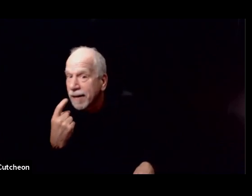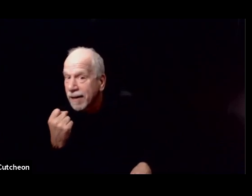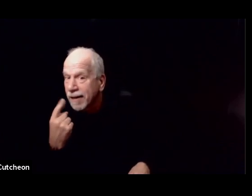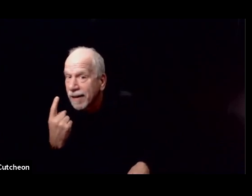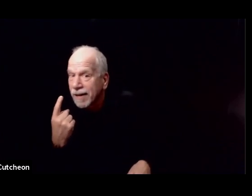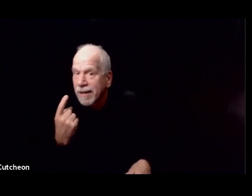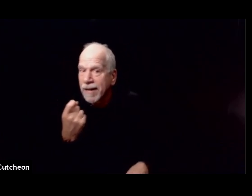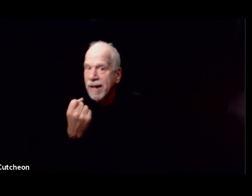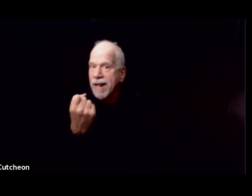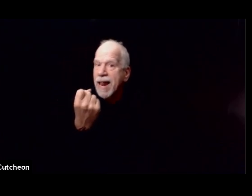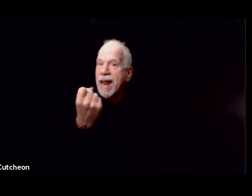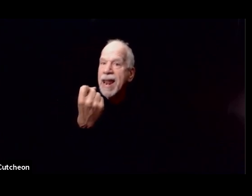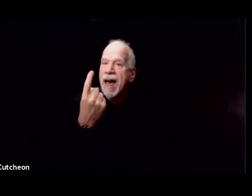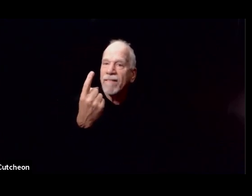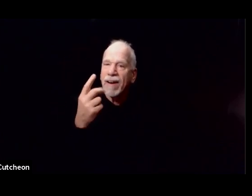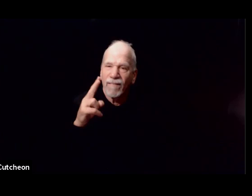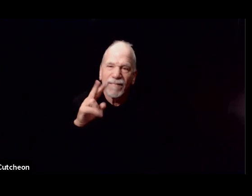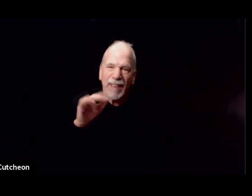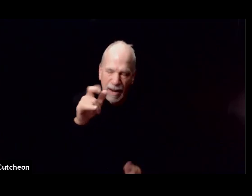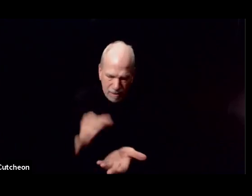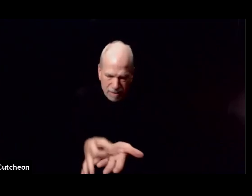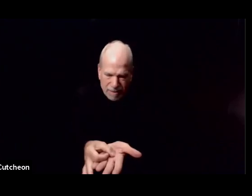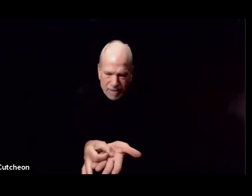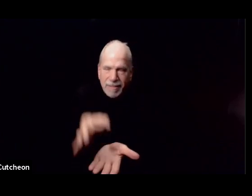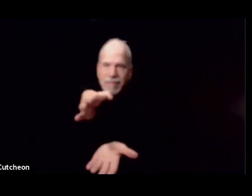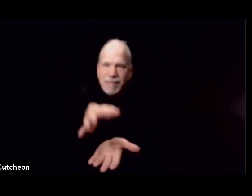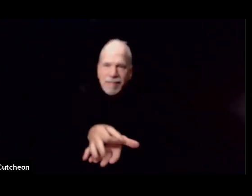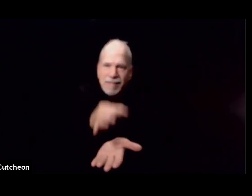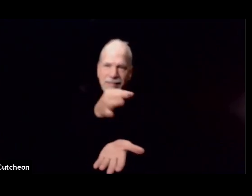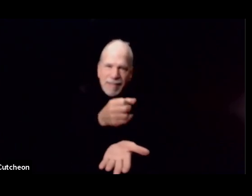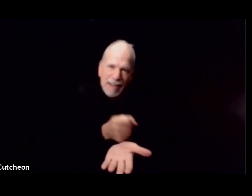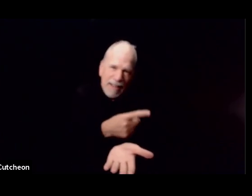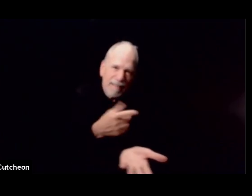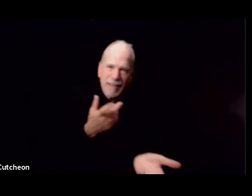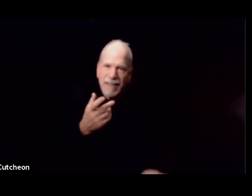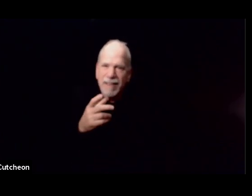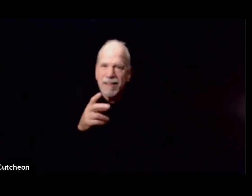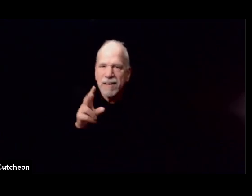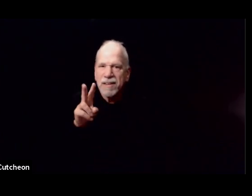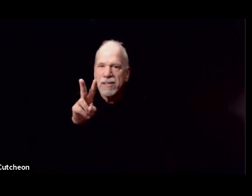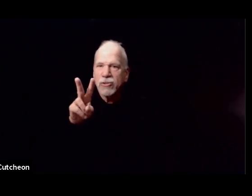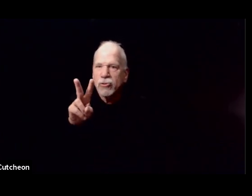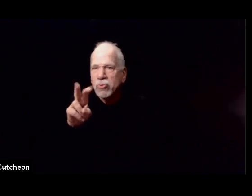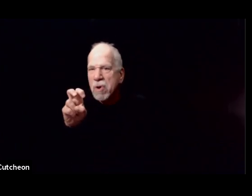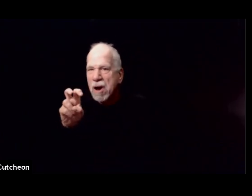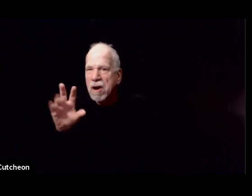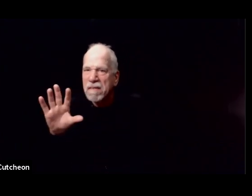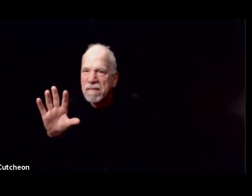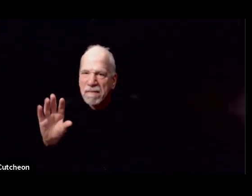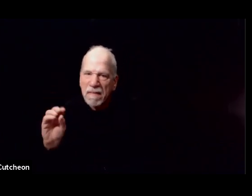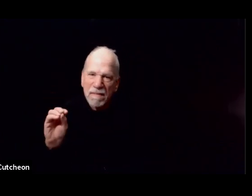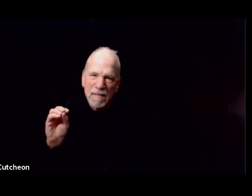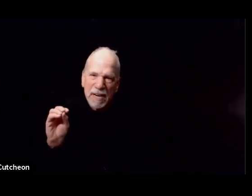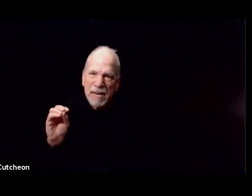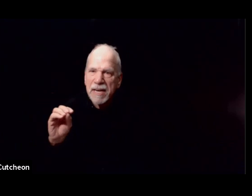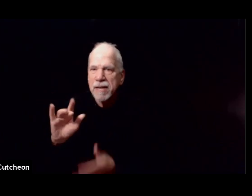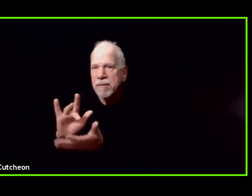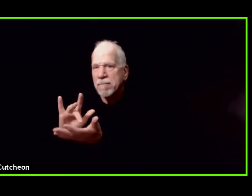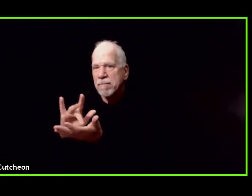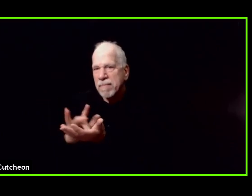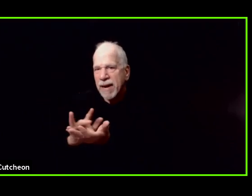or 150 10-day courses and typically it ends up